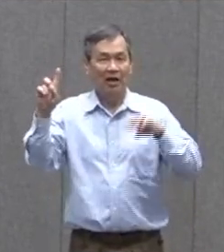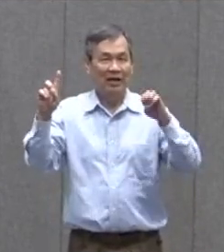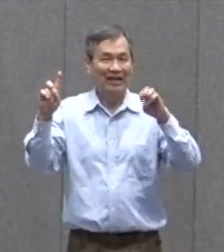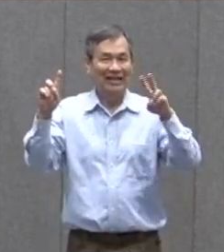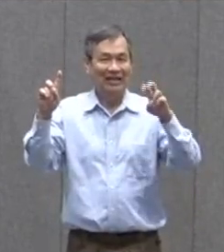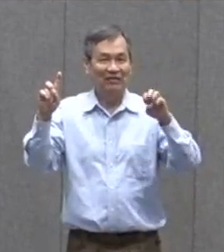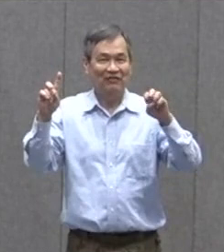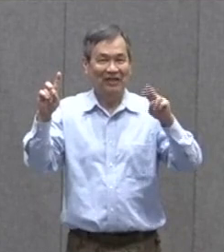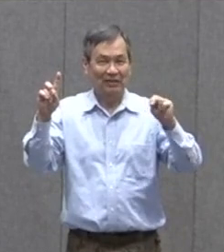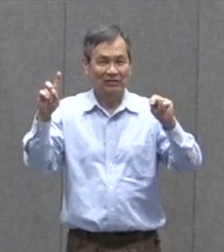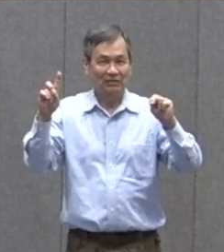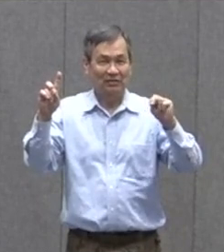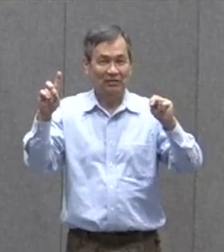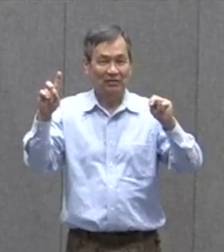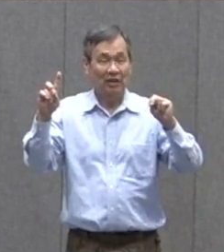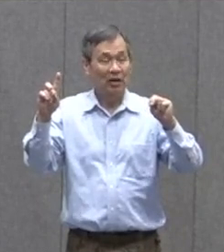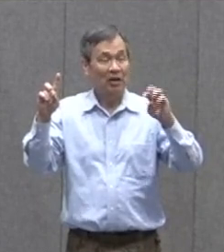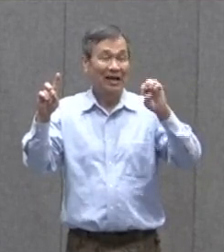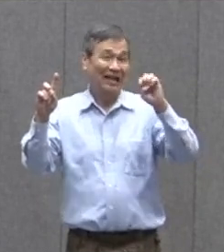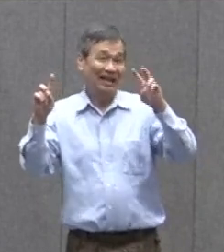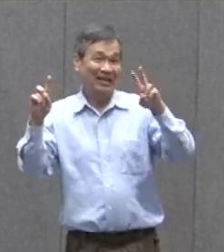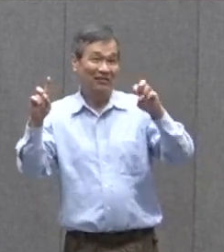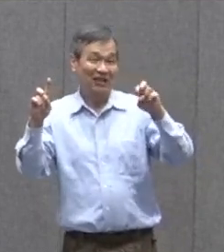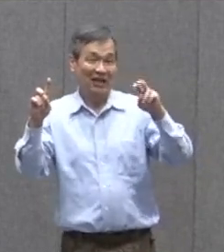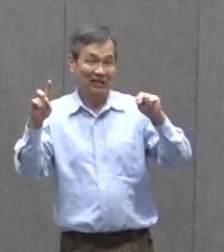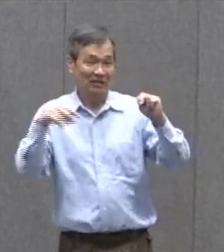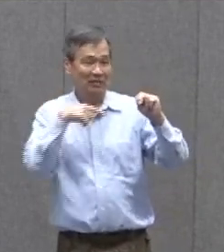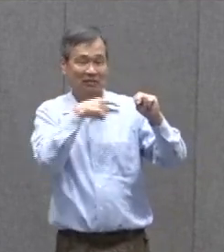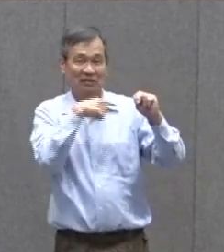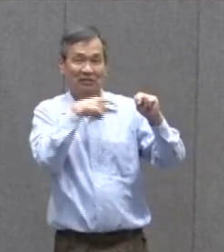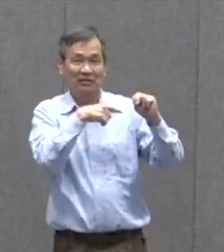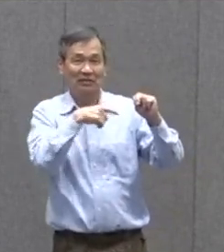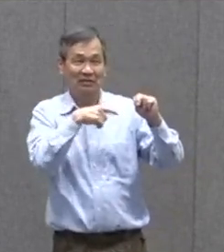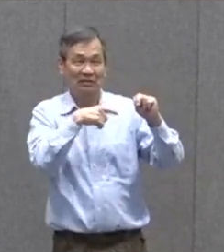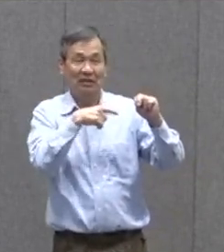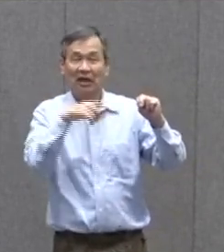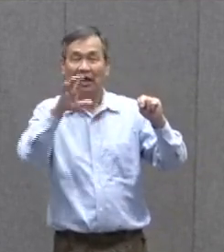So if our number is even, I have some stickers here